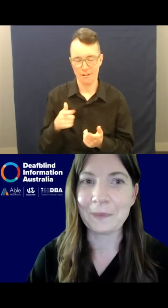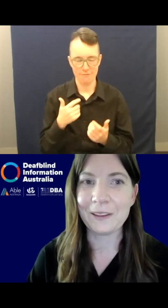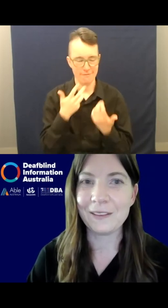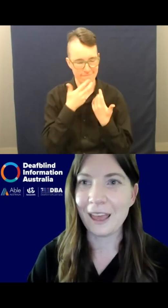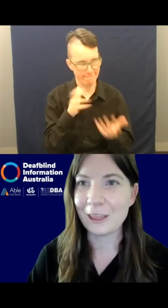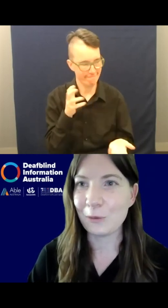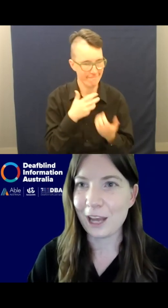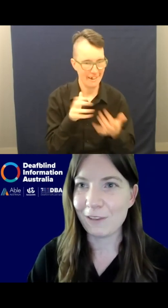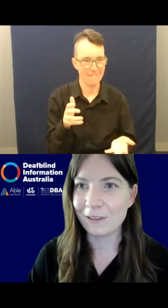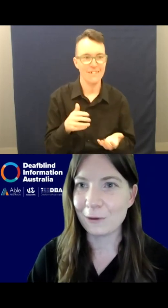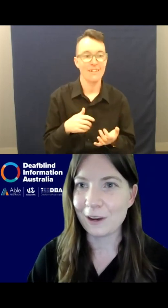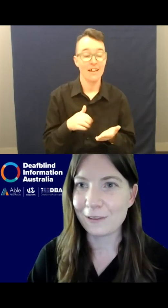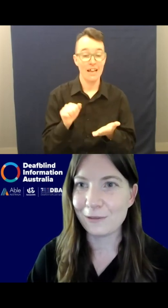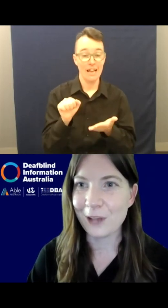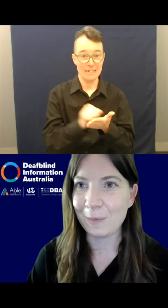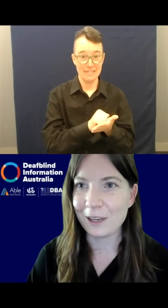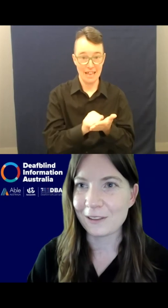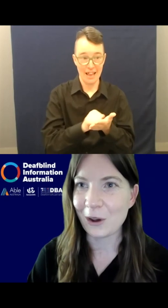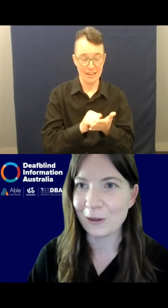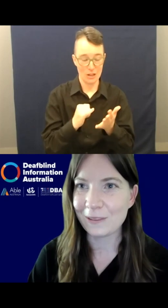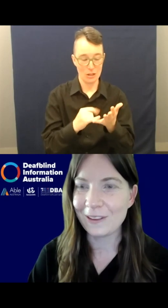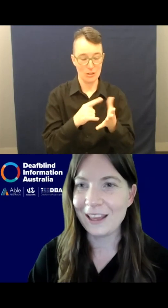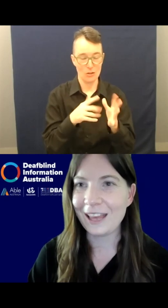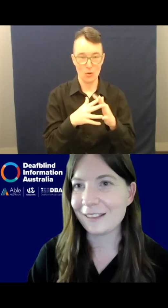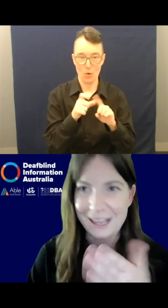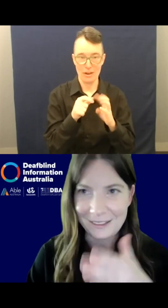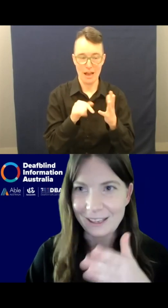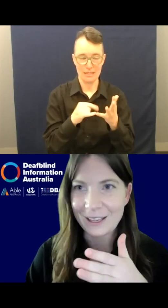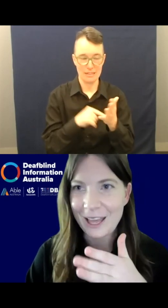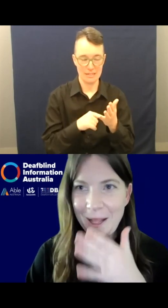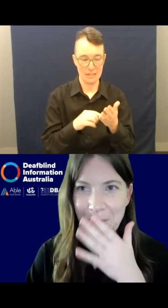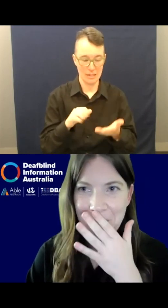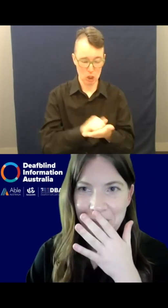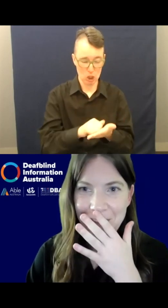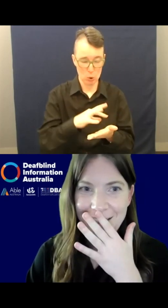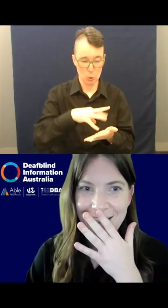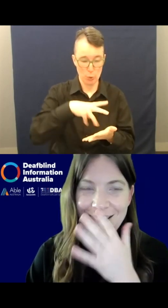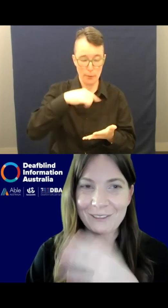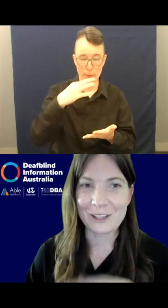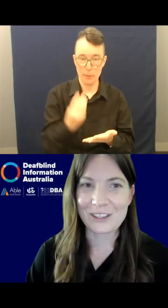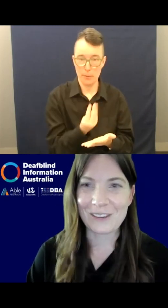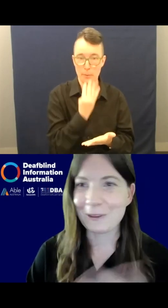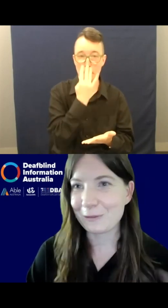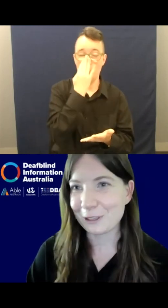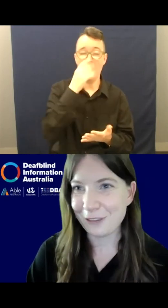Sanding the wood and having the saw dust fly up in his nose and sneezing, which was very funny.